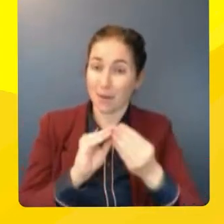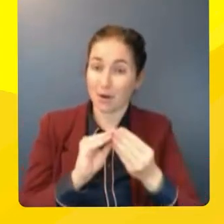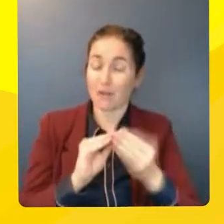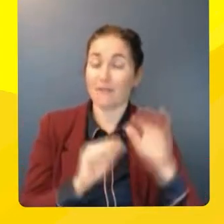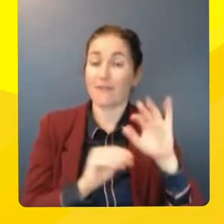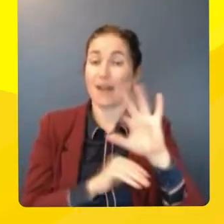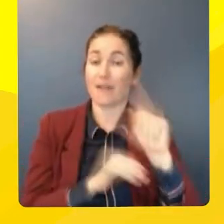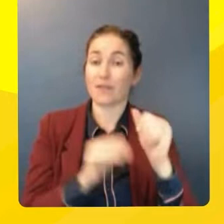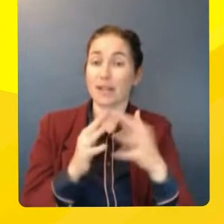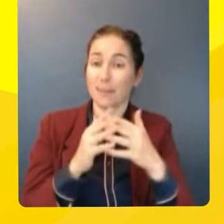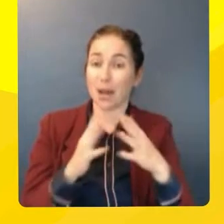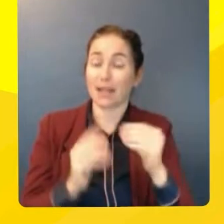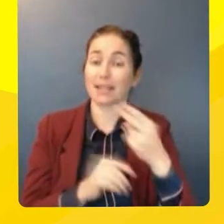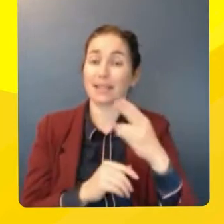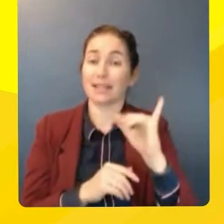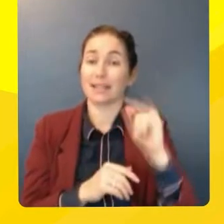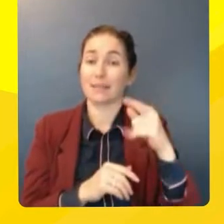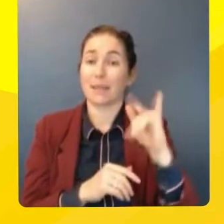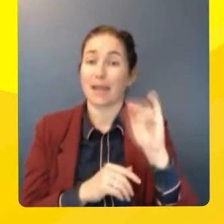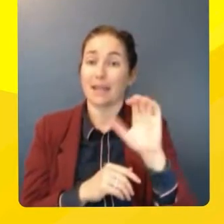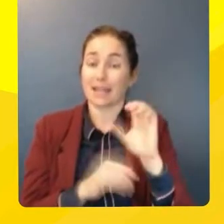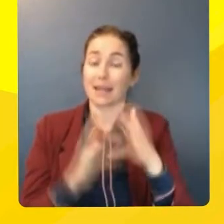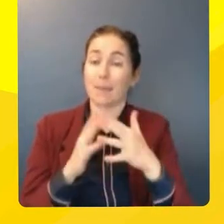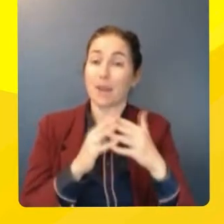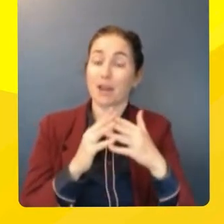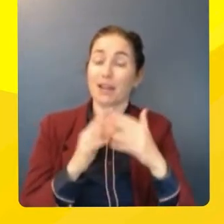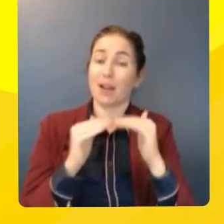and Hispanic-American colleagues by about 60%.